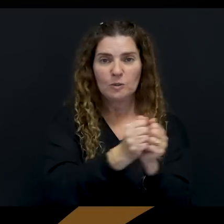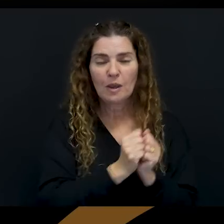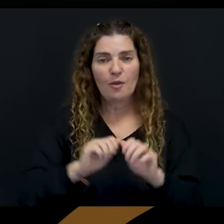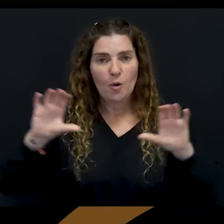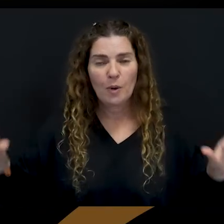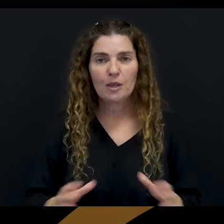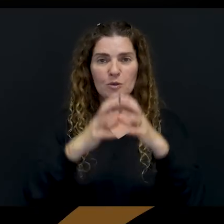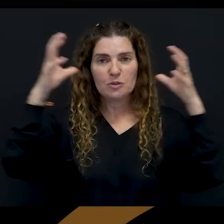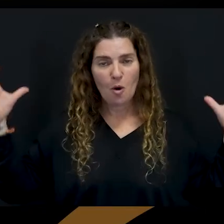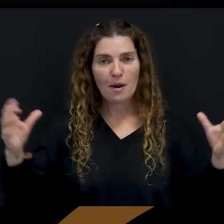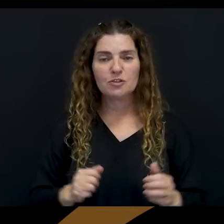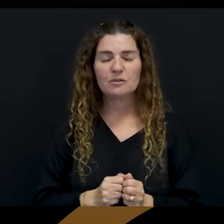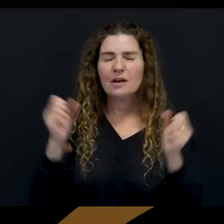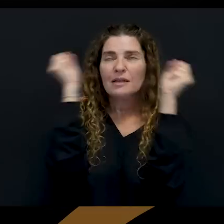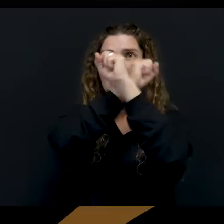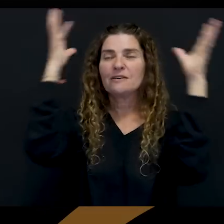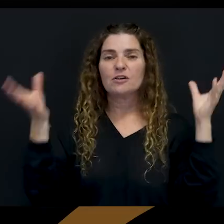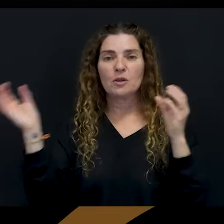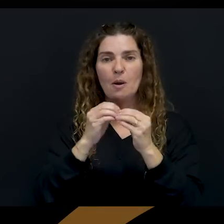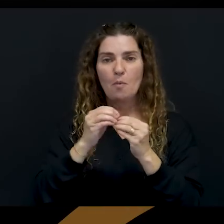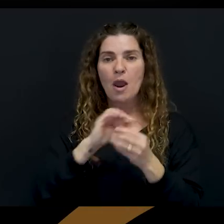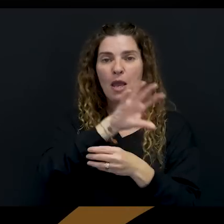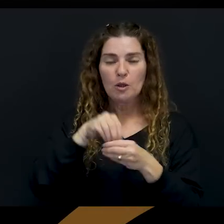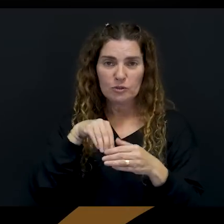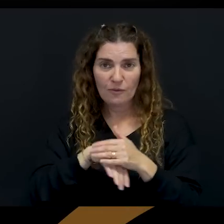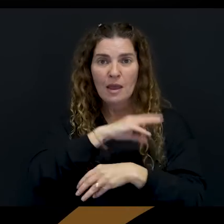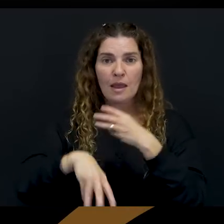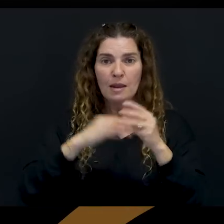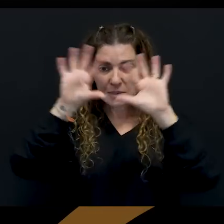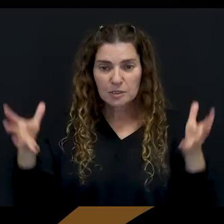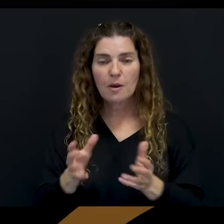and work together to ignite change. Thank you, everyone.